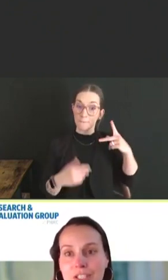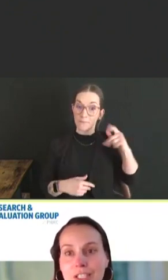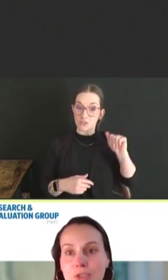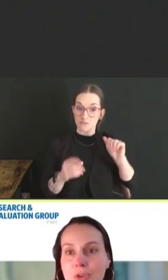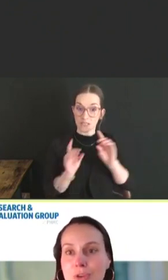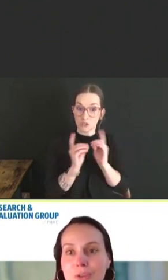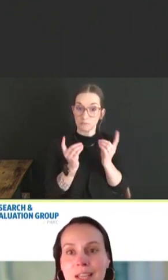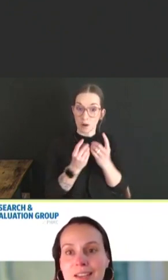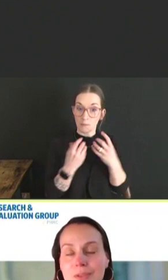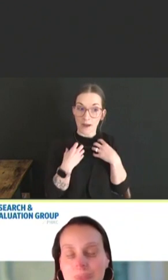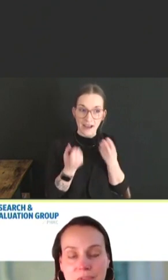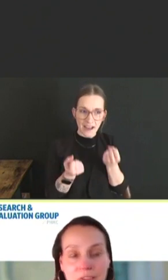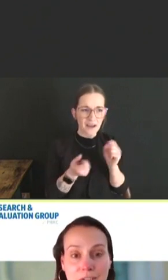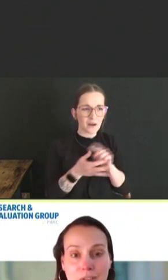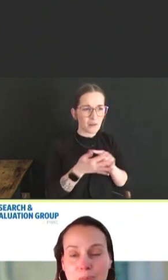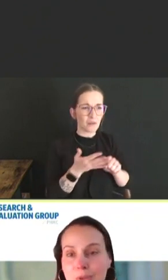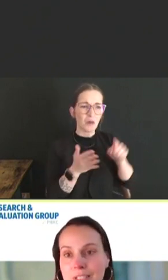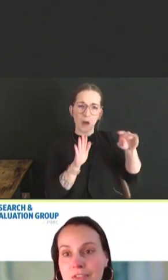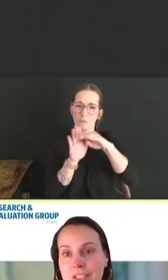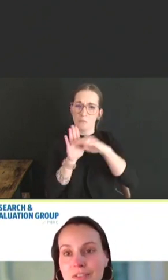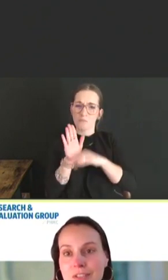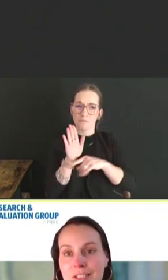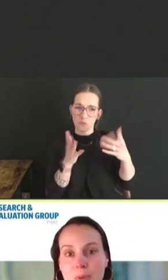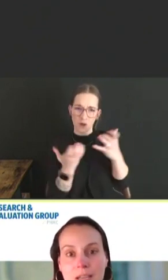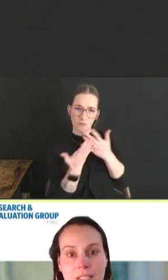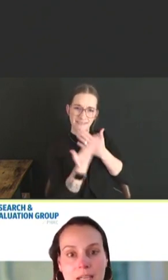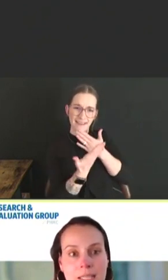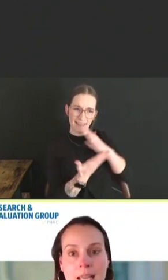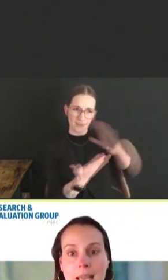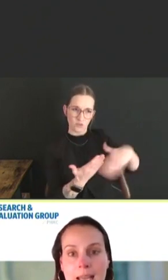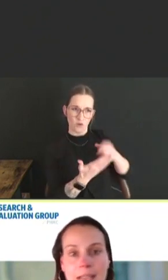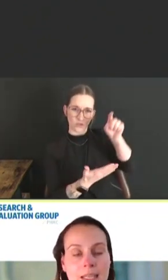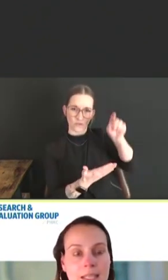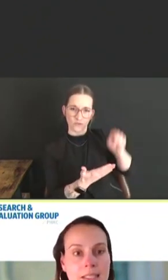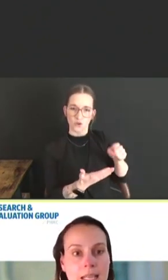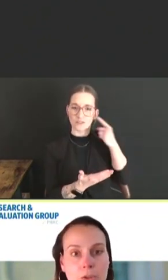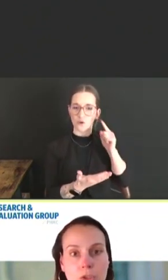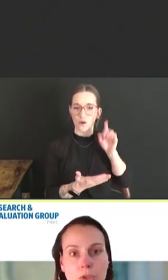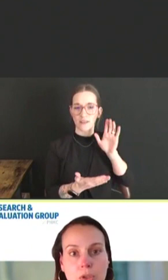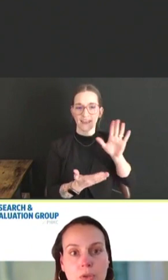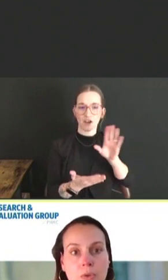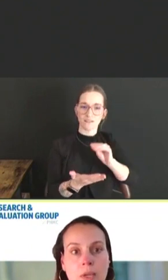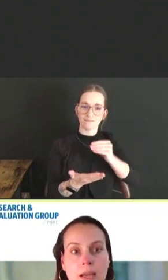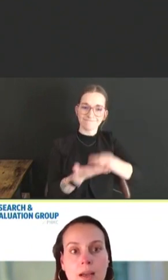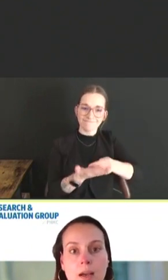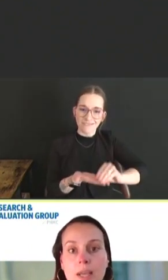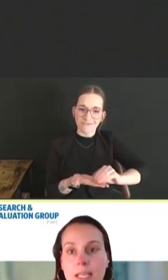and Control for their support in funding for this project, and the next slide will show you a way to